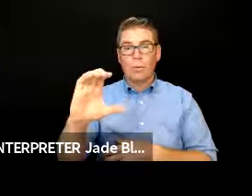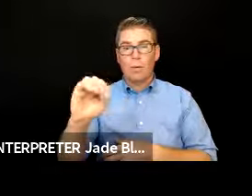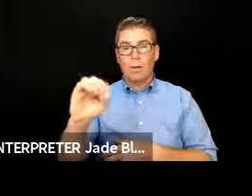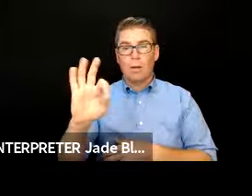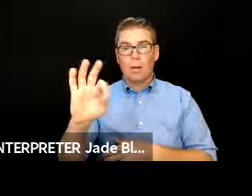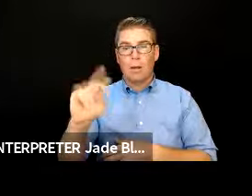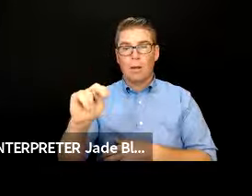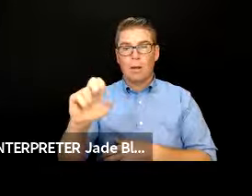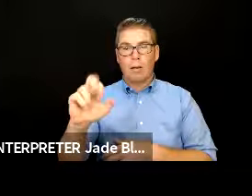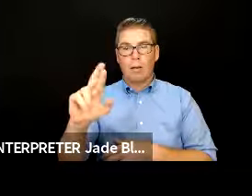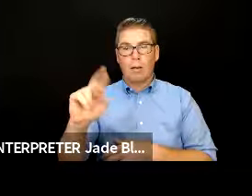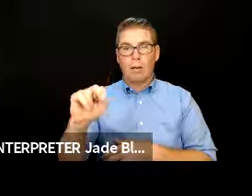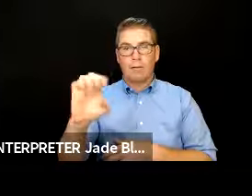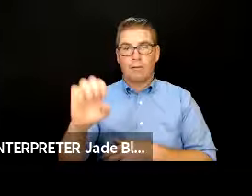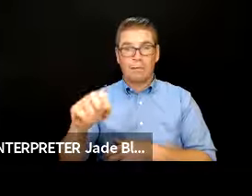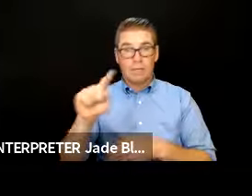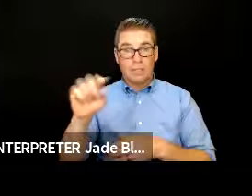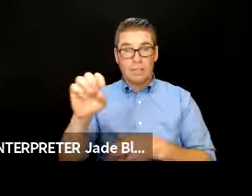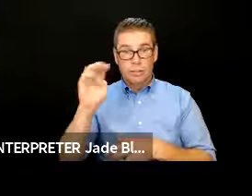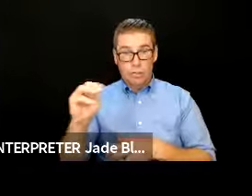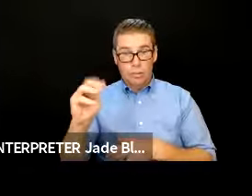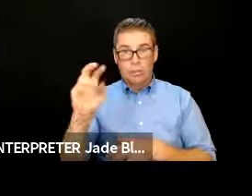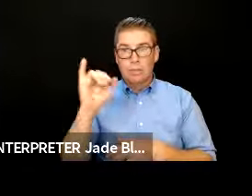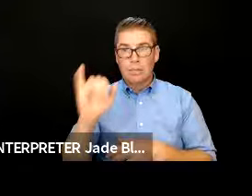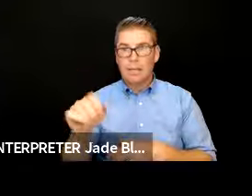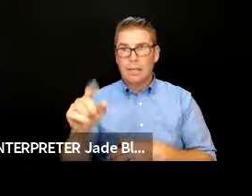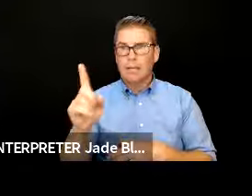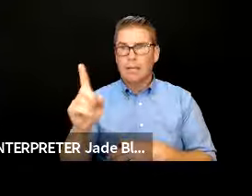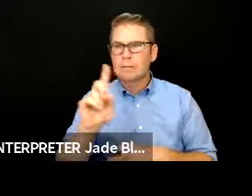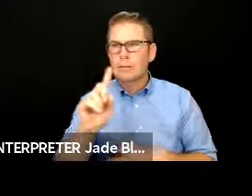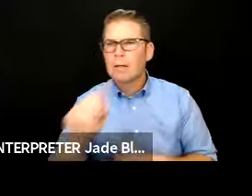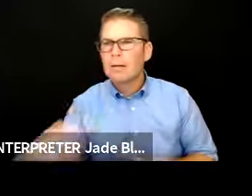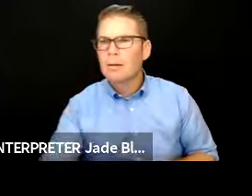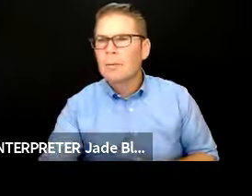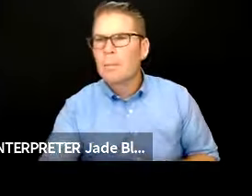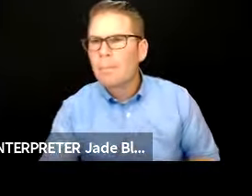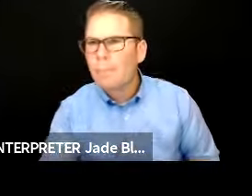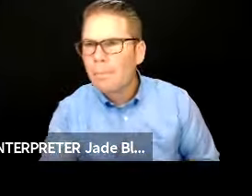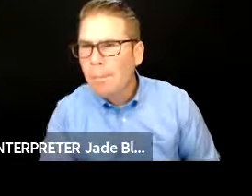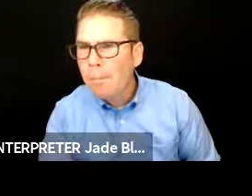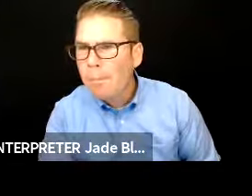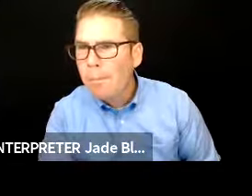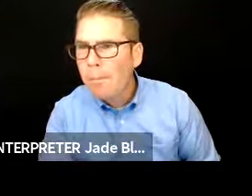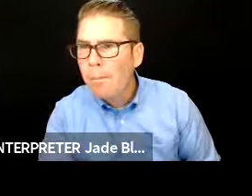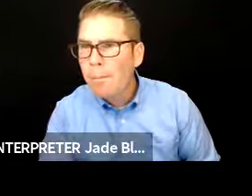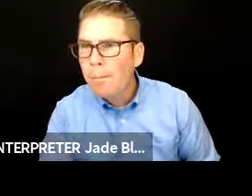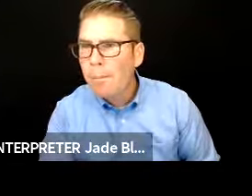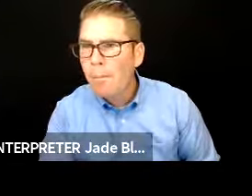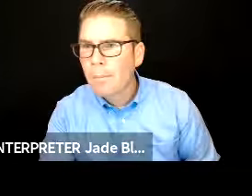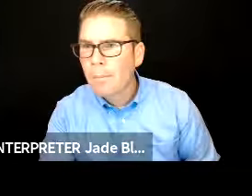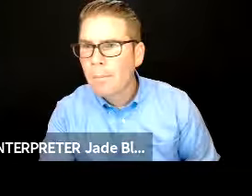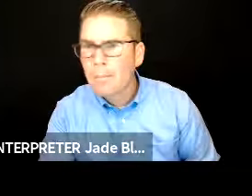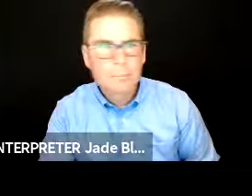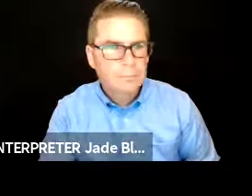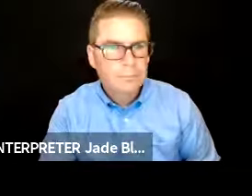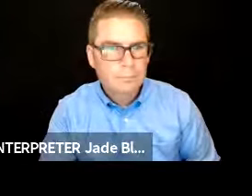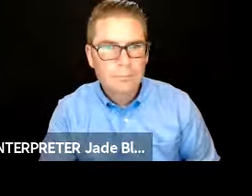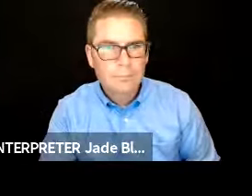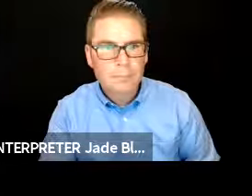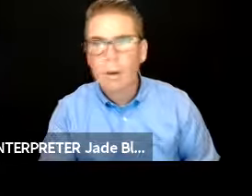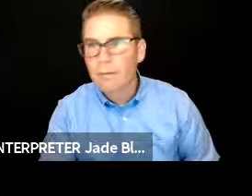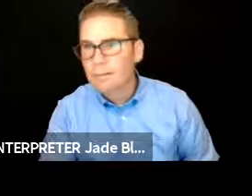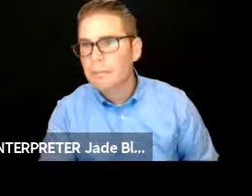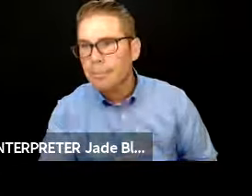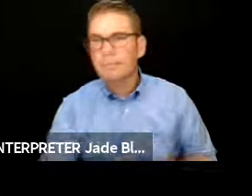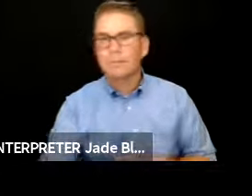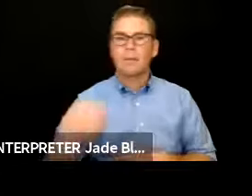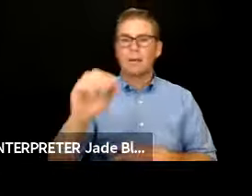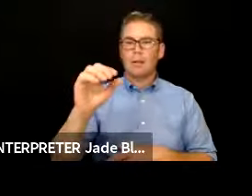You want to make sure that you go here to register for your account then. And you just use your Fresno city email address to sign up to your account and they are quick about that